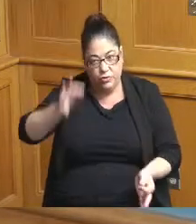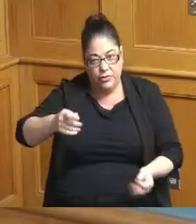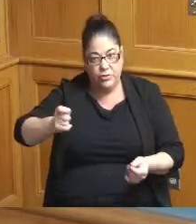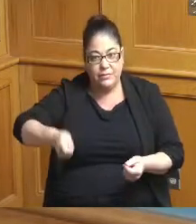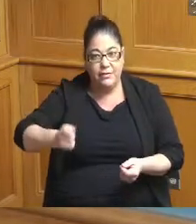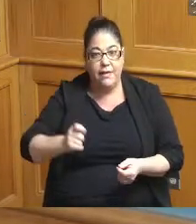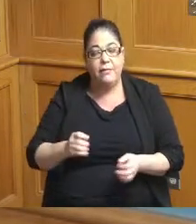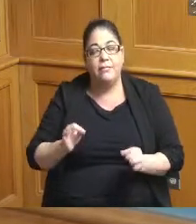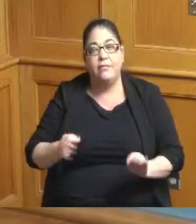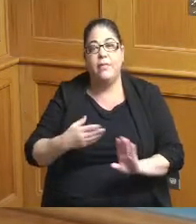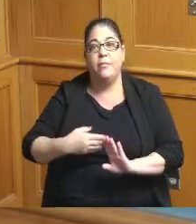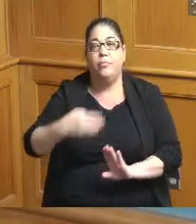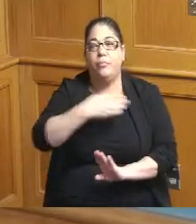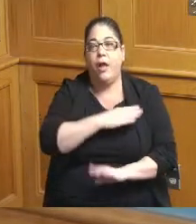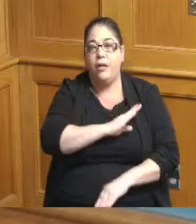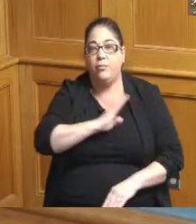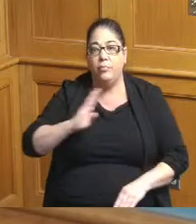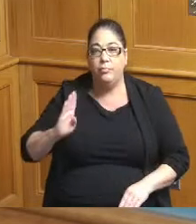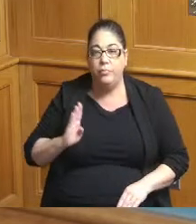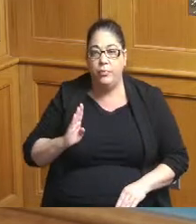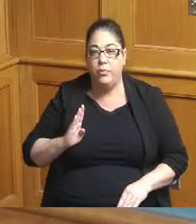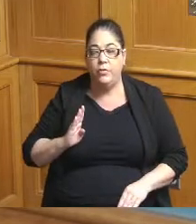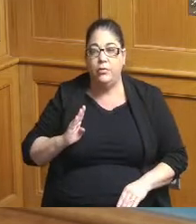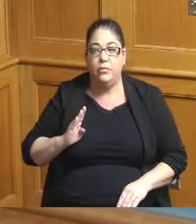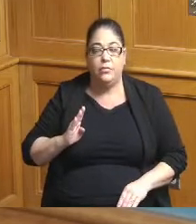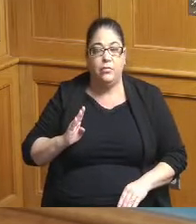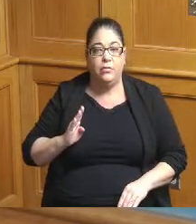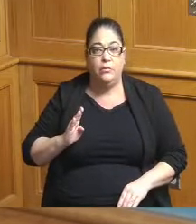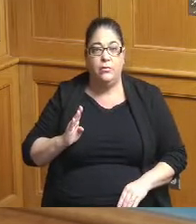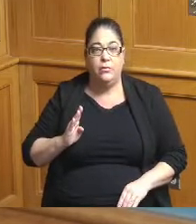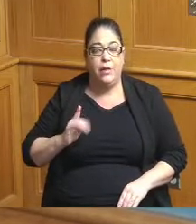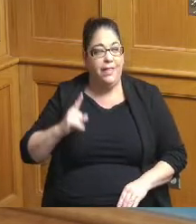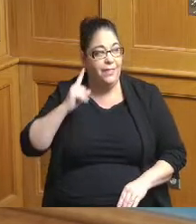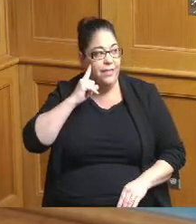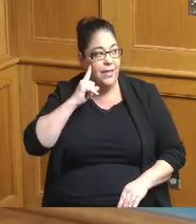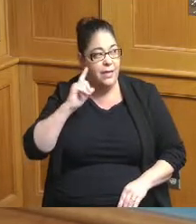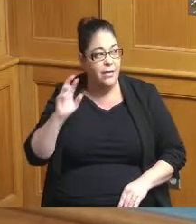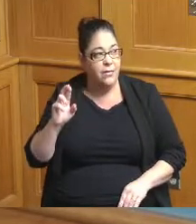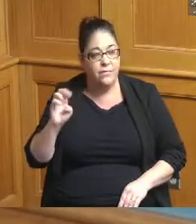a prior board that I don't know I guess was it a resolution you passed to hire them and they were